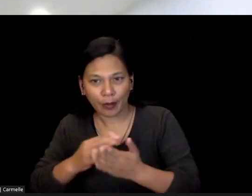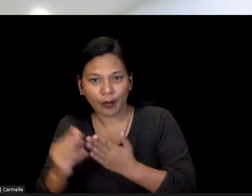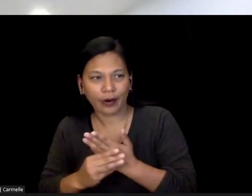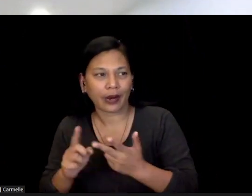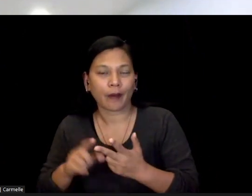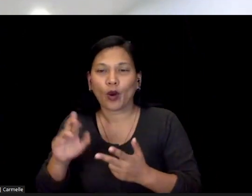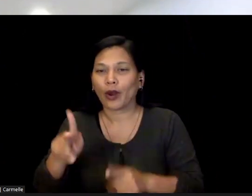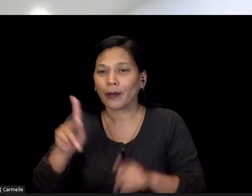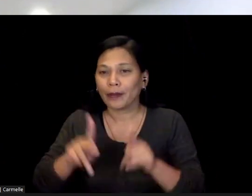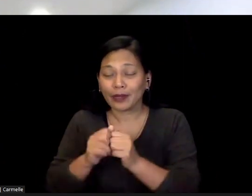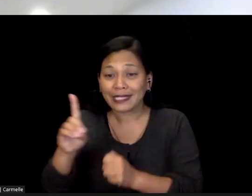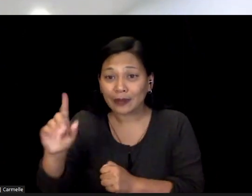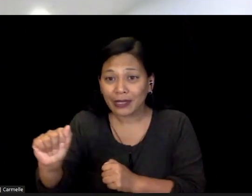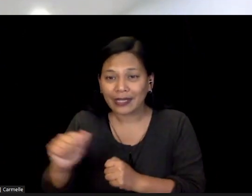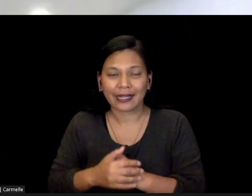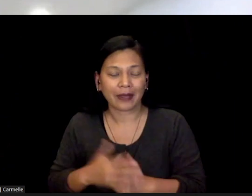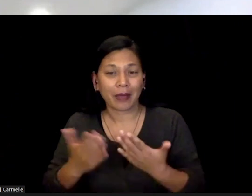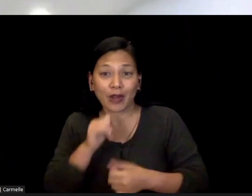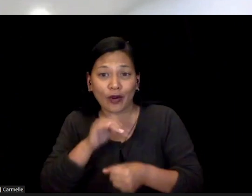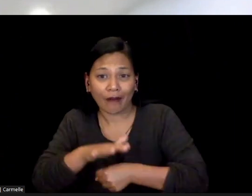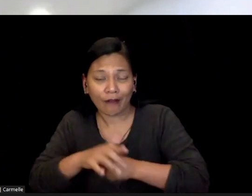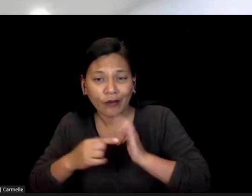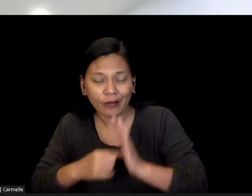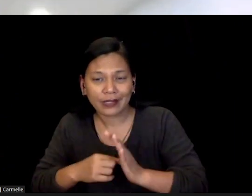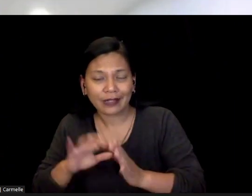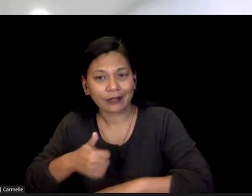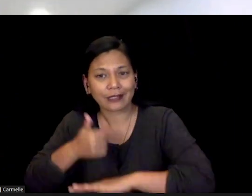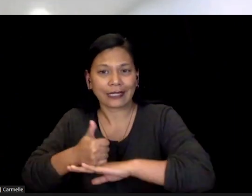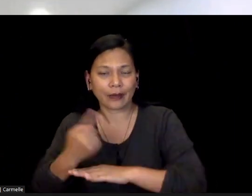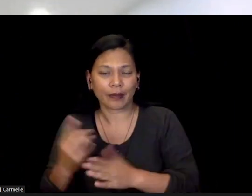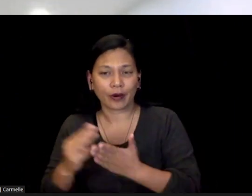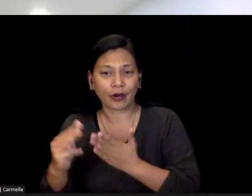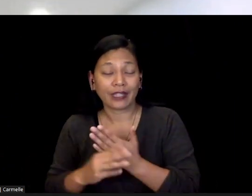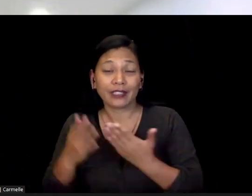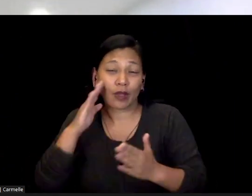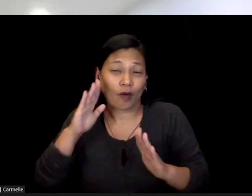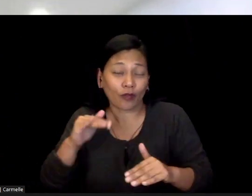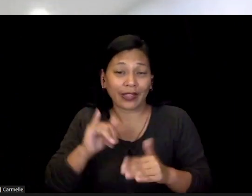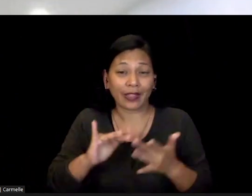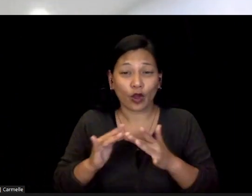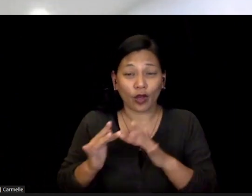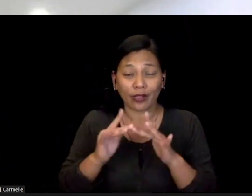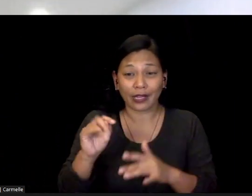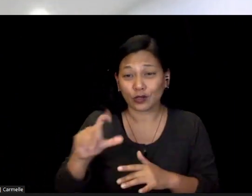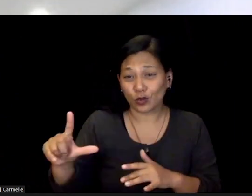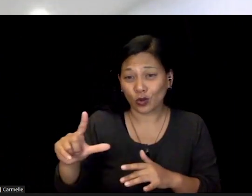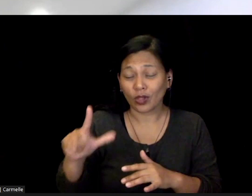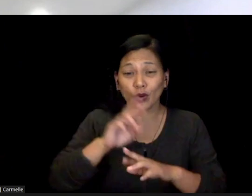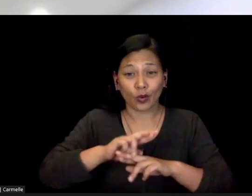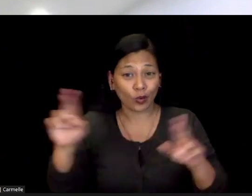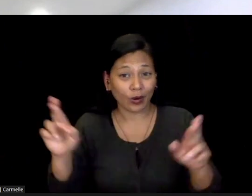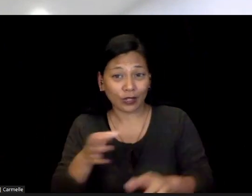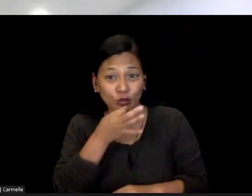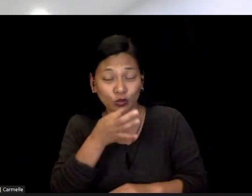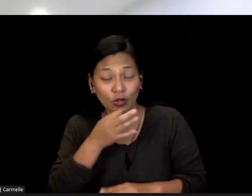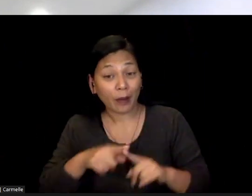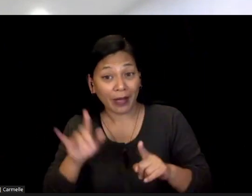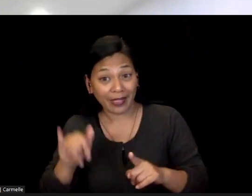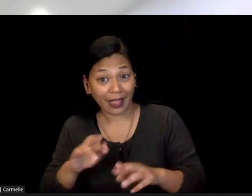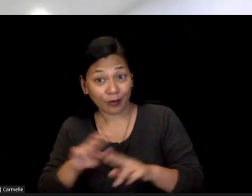So I think once we have that, again, hopefully that data online tool is available, soon, but as soon as we get that, we also see that